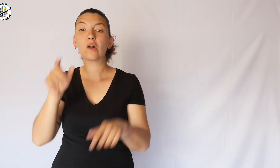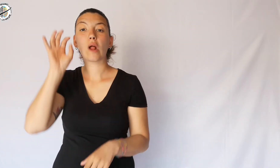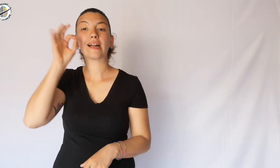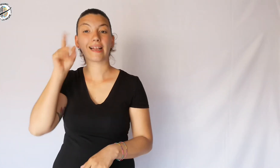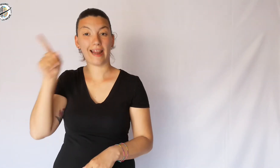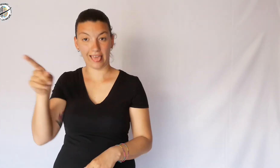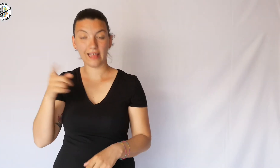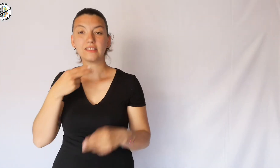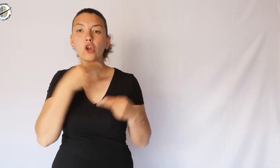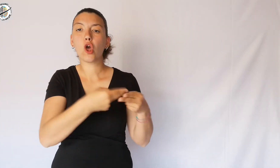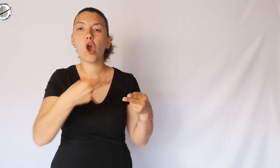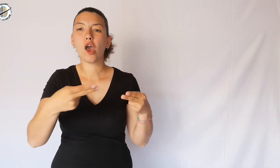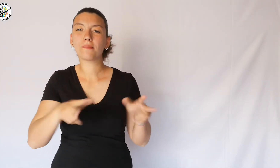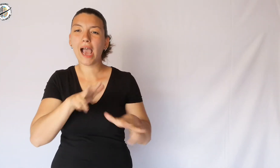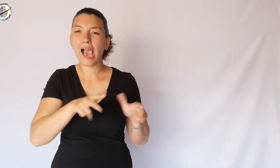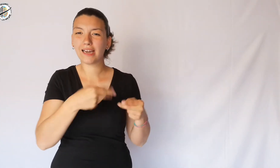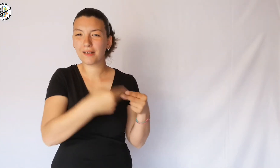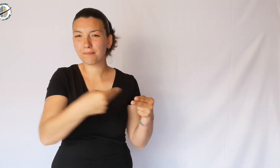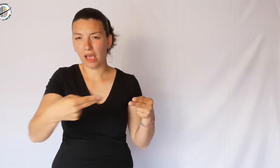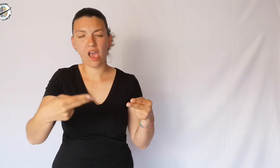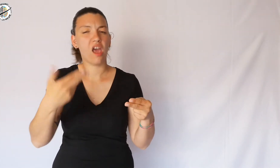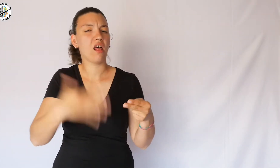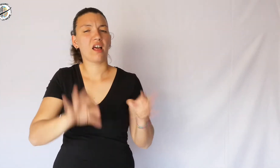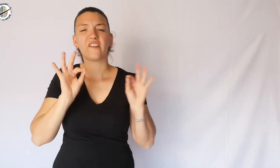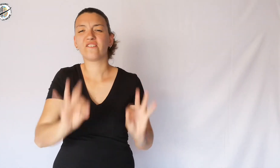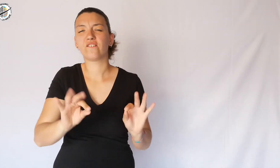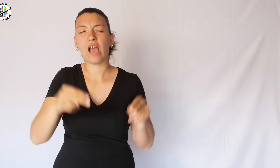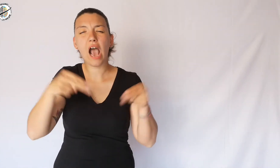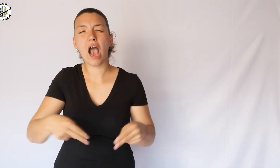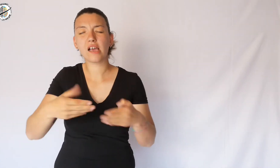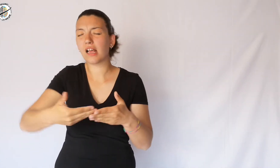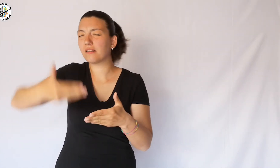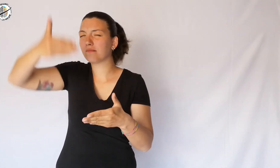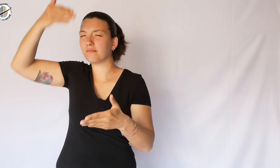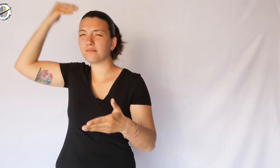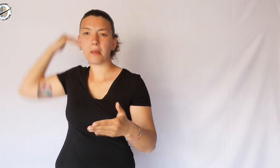In the English language the names of the animals have been the same for years and years,